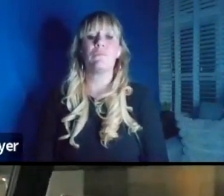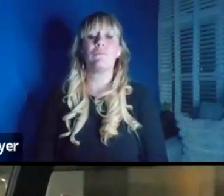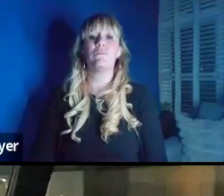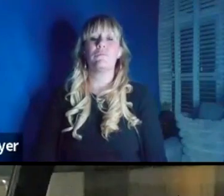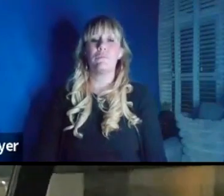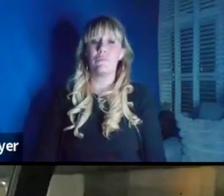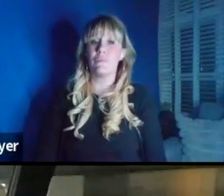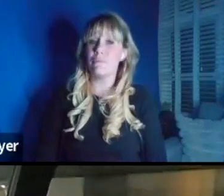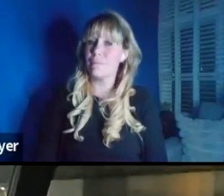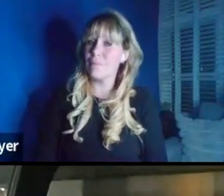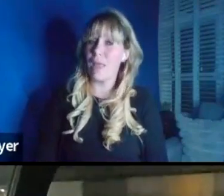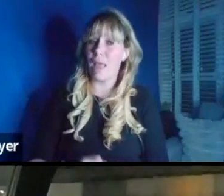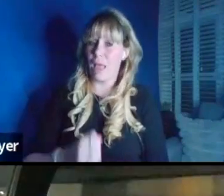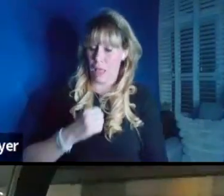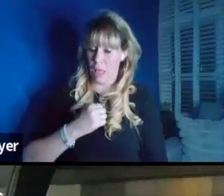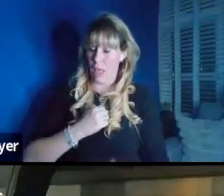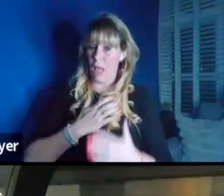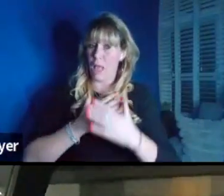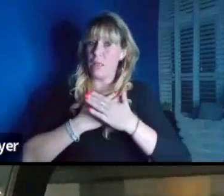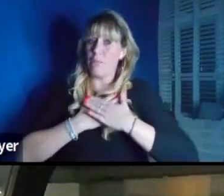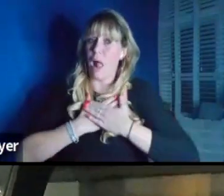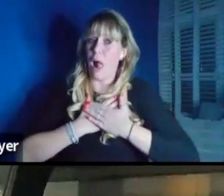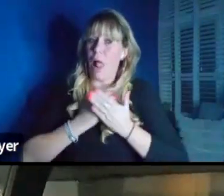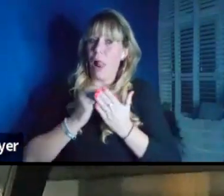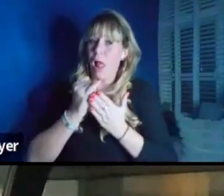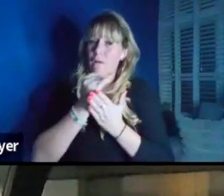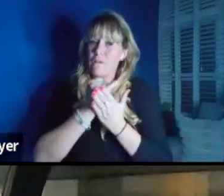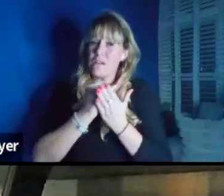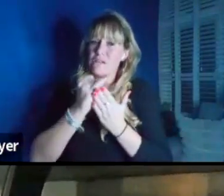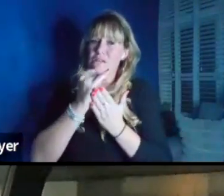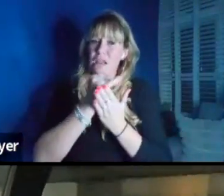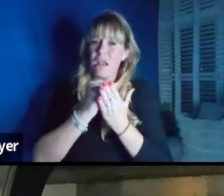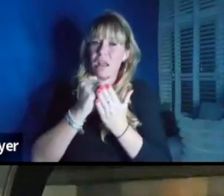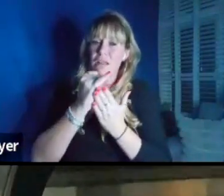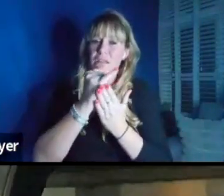Somehow you're always waiting